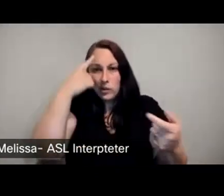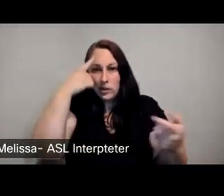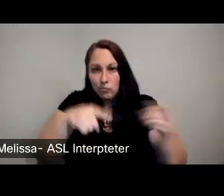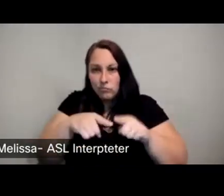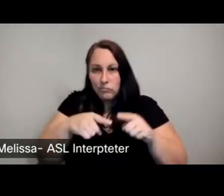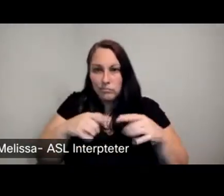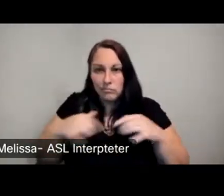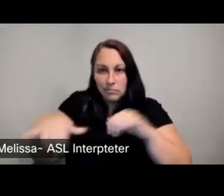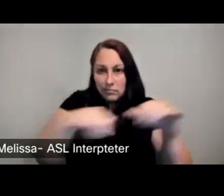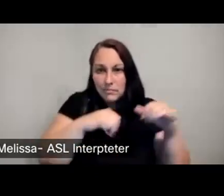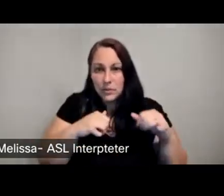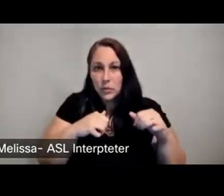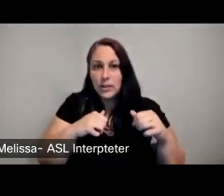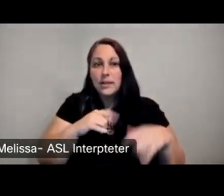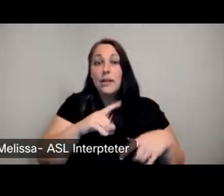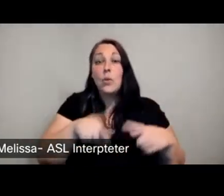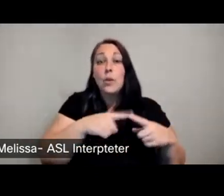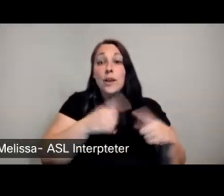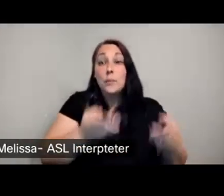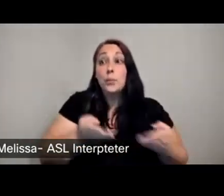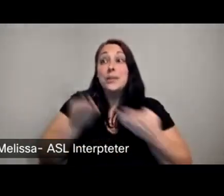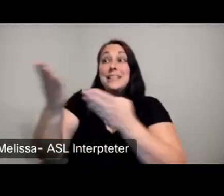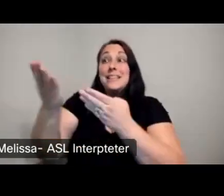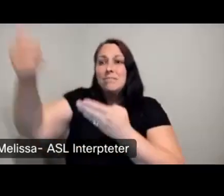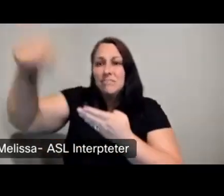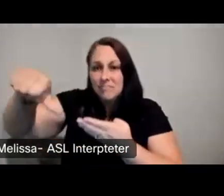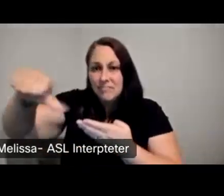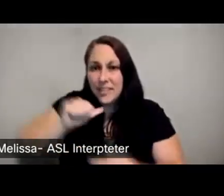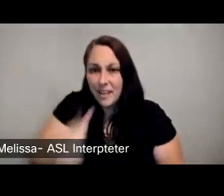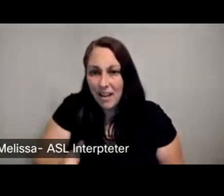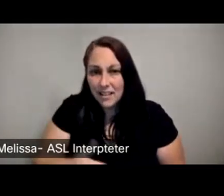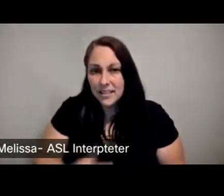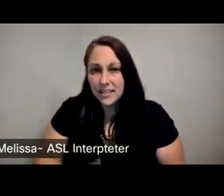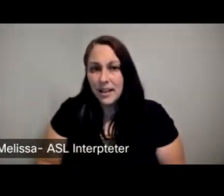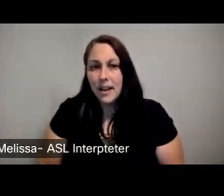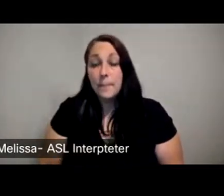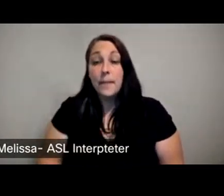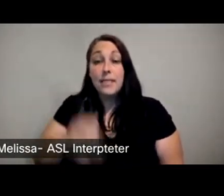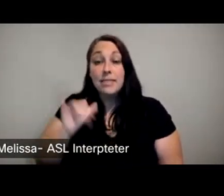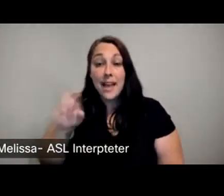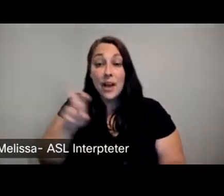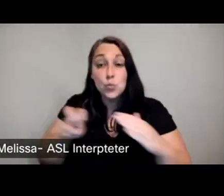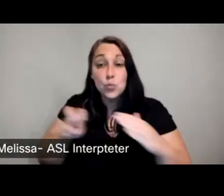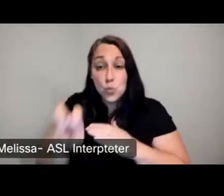they don't get rejected when you present them um the route that you have now where it has to make